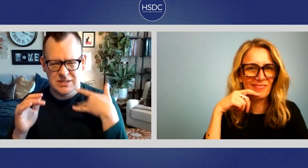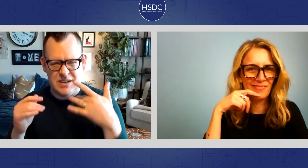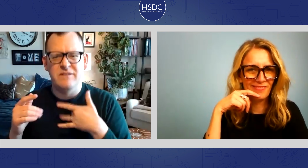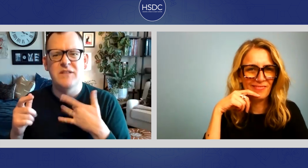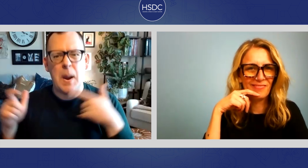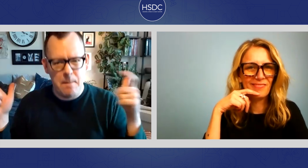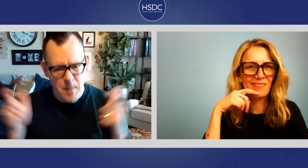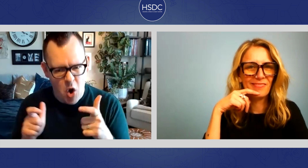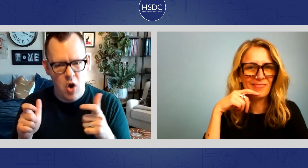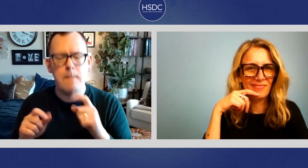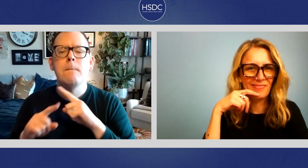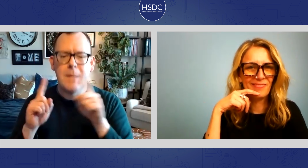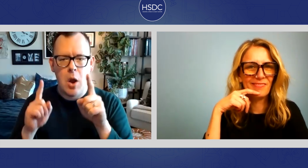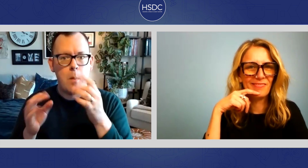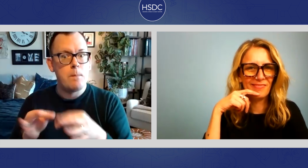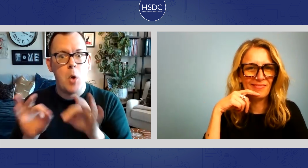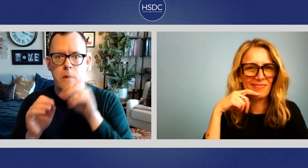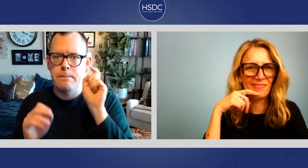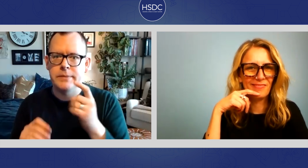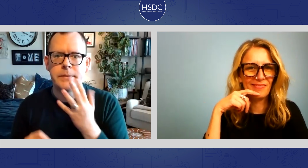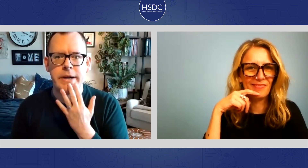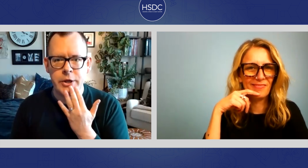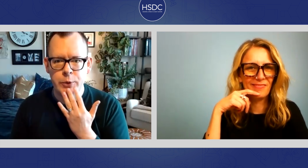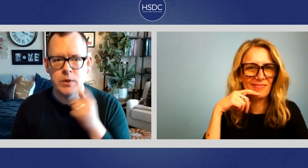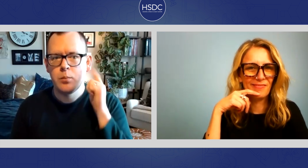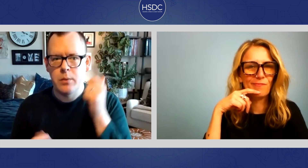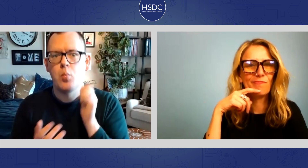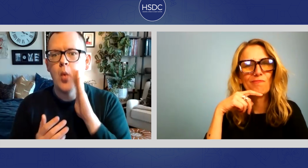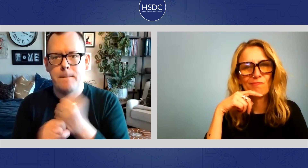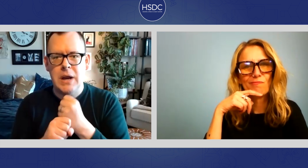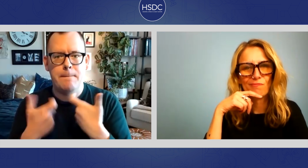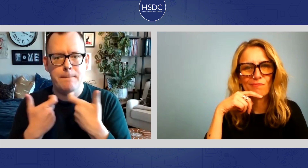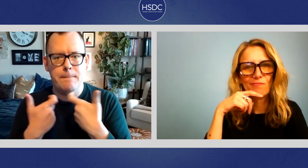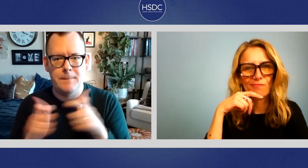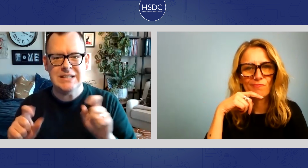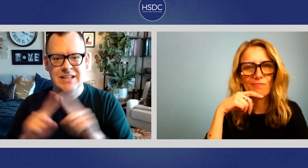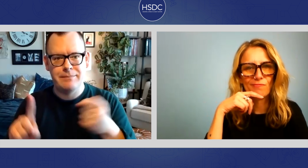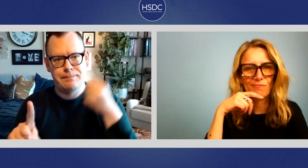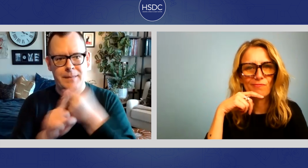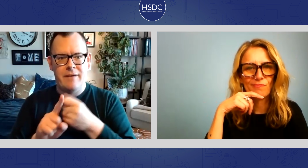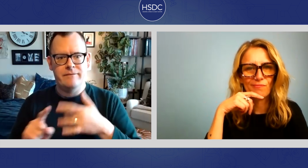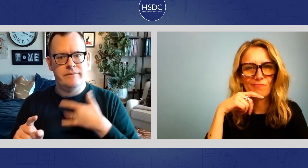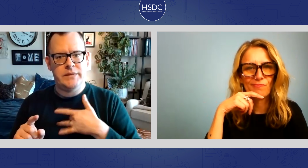space and it can feel very cramped. For that, color choice is very important. It can affects